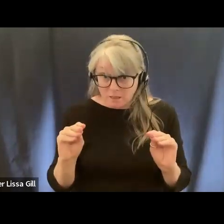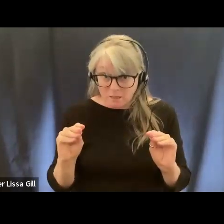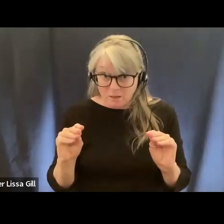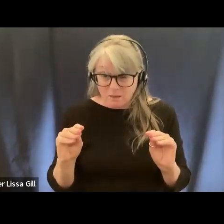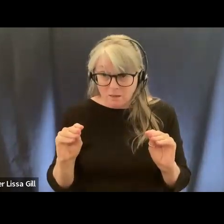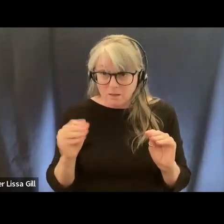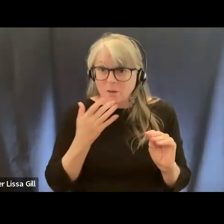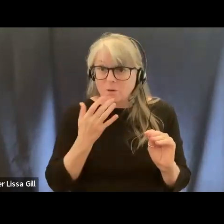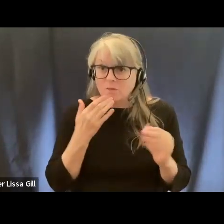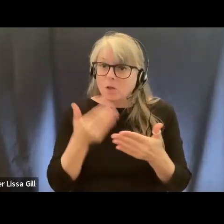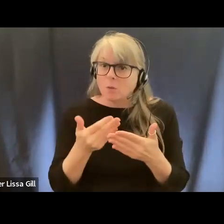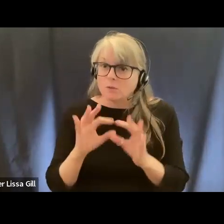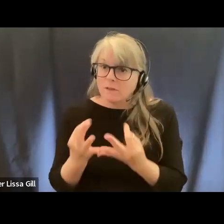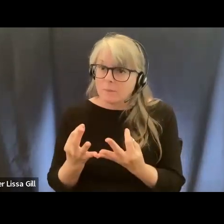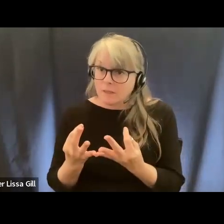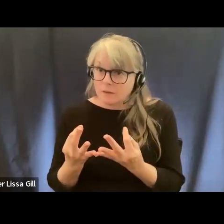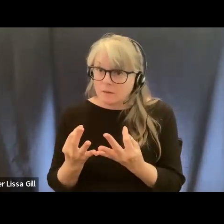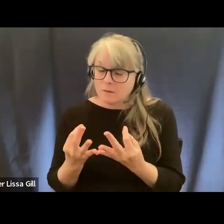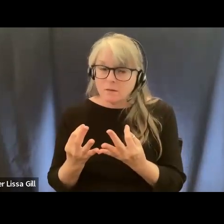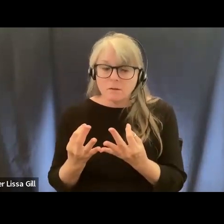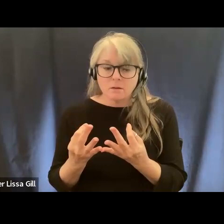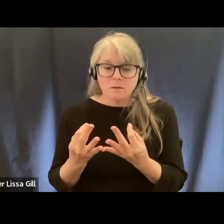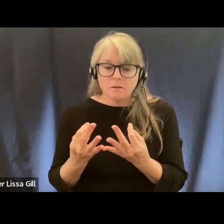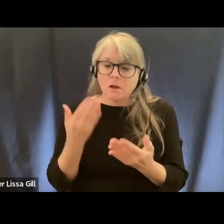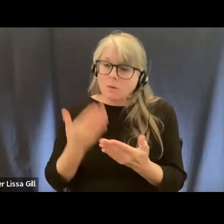They want to be closer to family. Because most of them not only do they want to be close to family, but they're going to need help in their golden years.